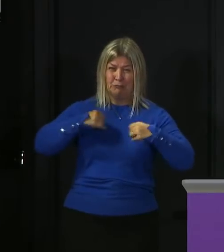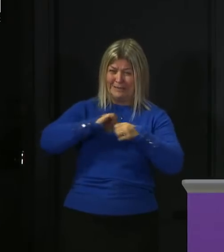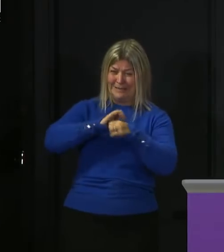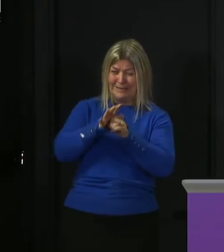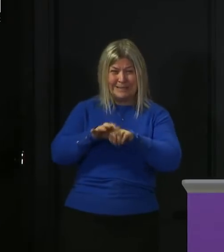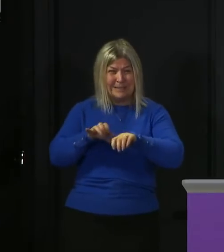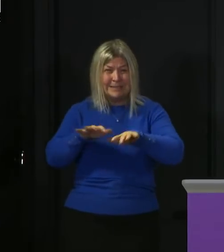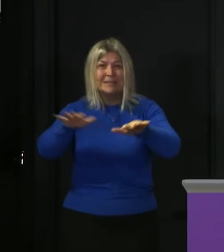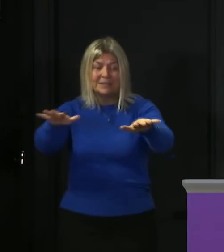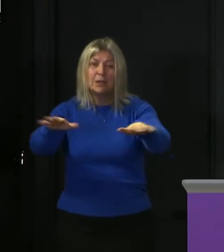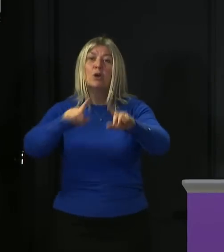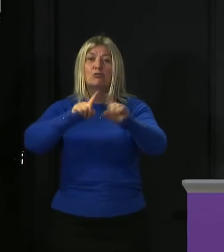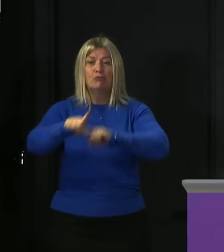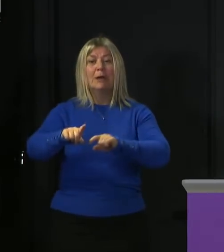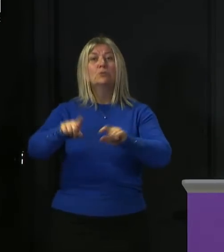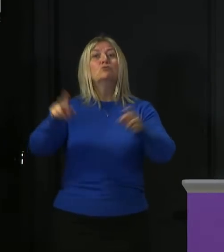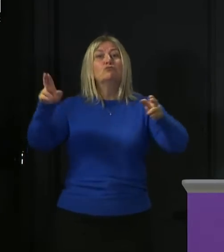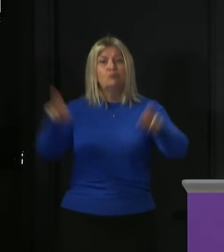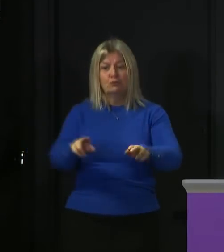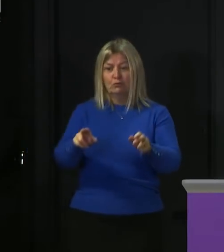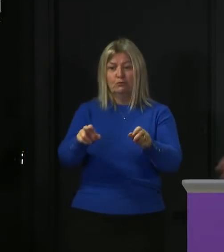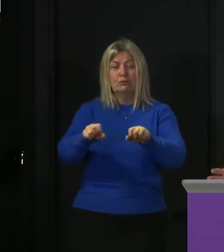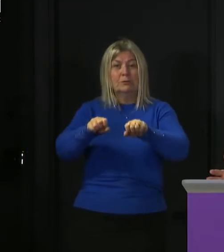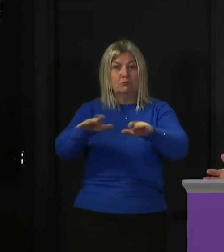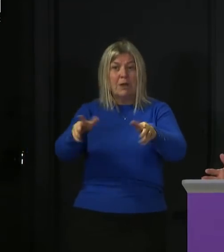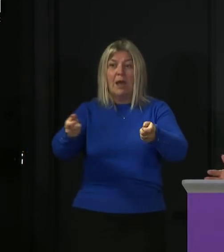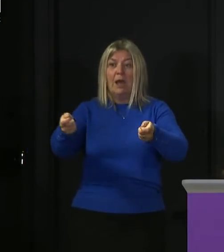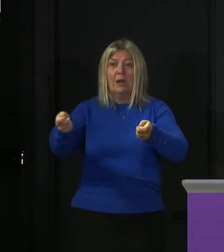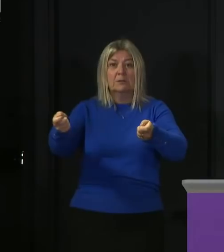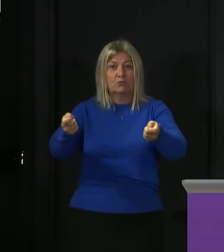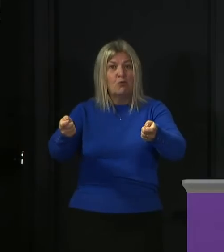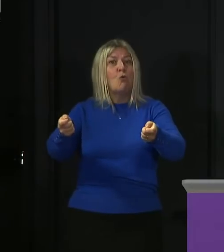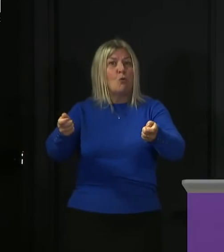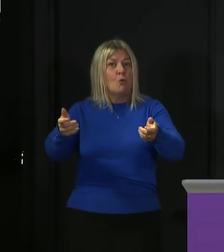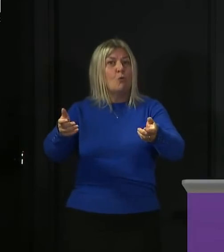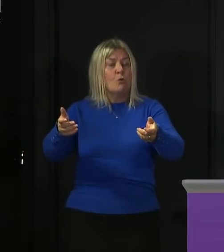reduce the risks of it passing from one household to another because the one thing we do know about